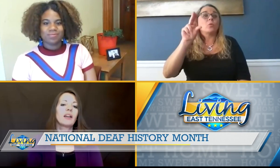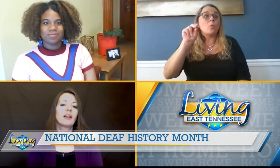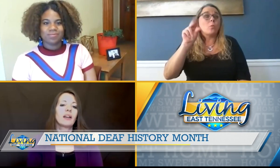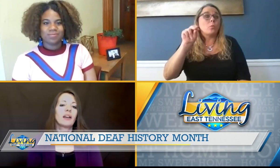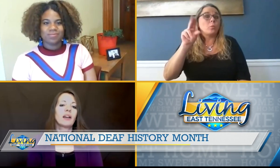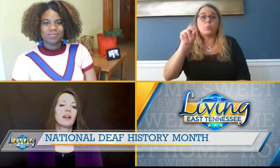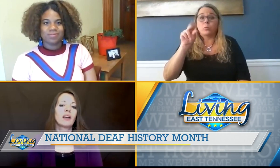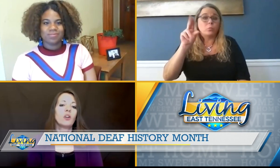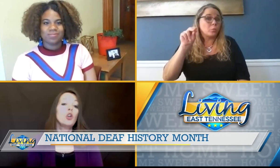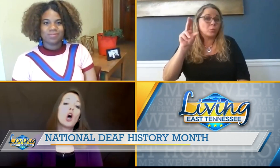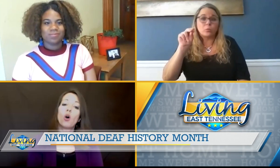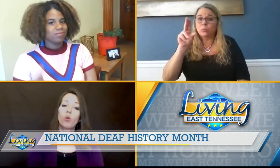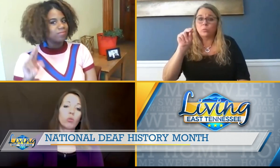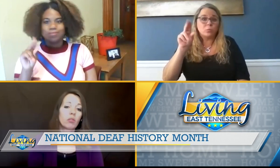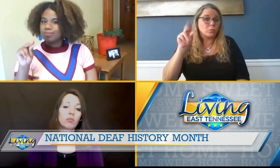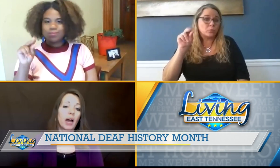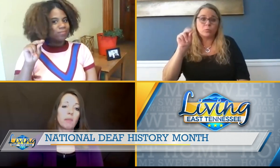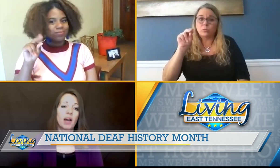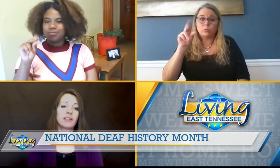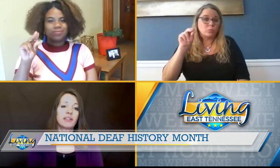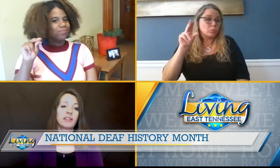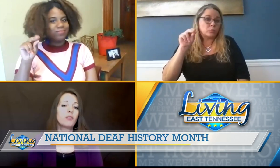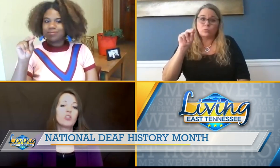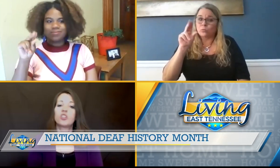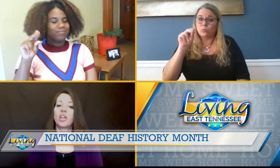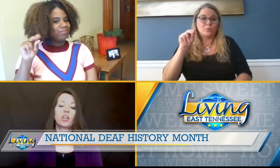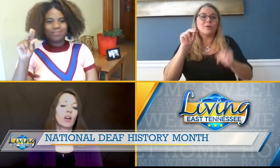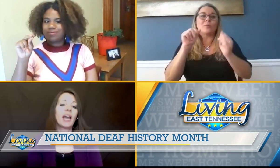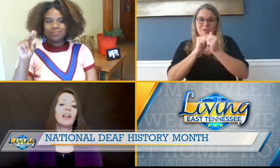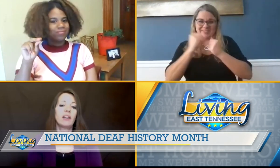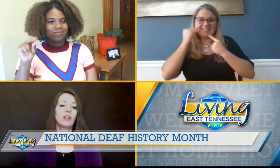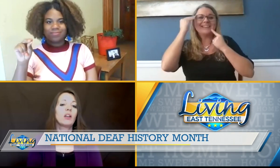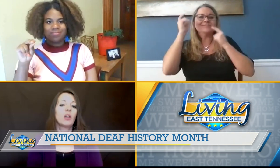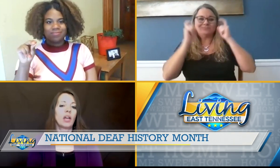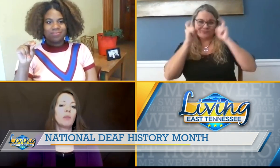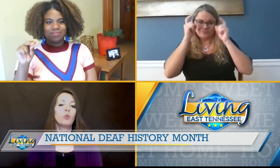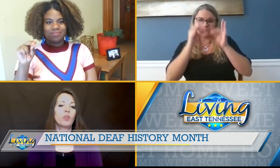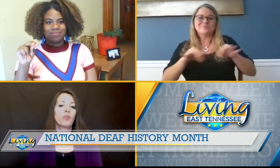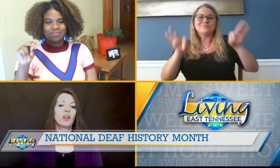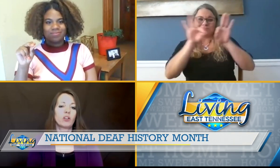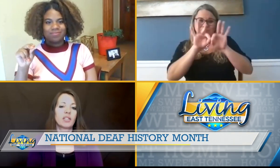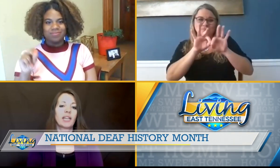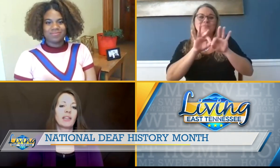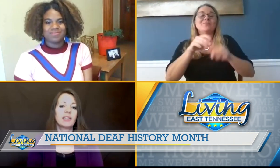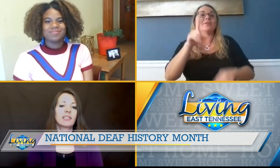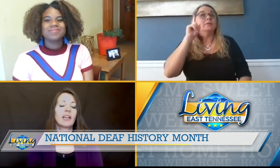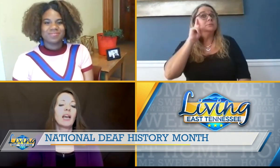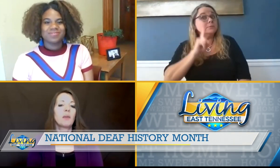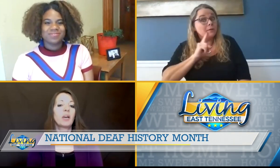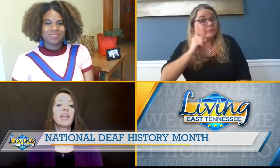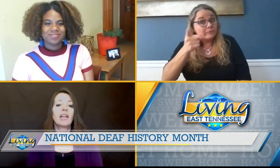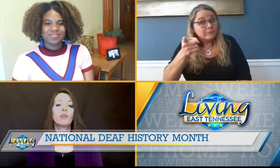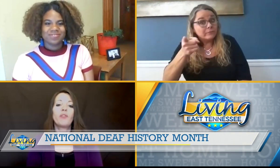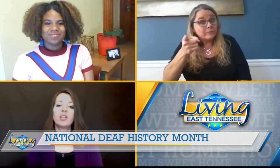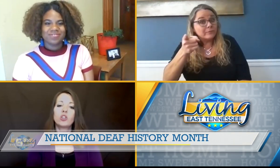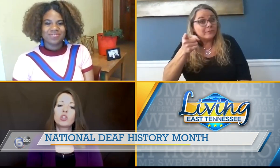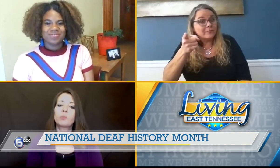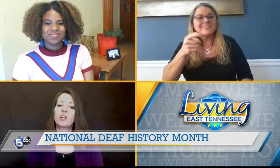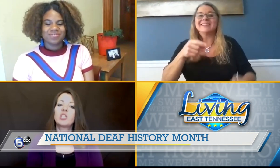EXPRESSION WILL EMPHASIZE WHAT YOU ARE ACTUALLY SCRAPPING AND OF COURSE THE EPIC IDEA, THIS